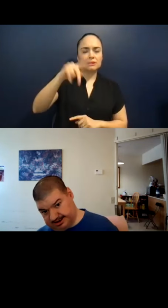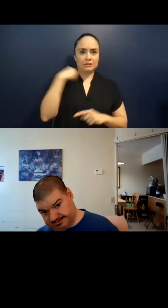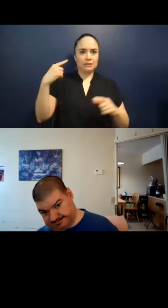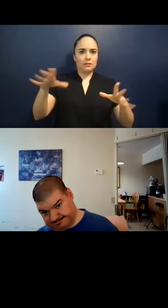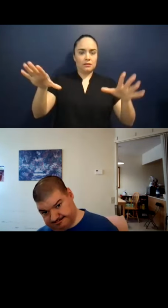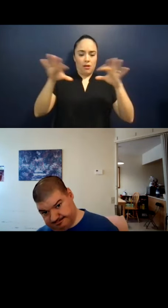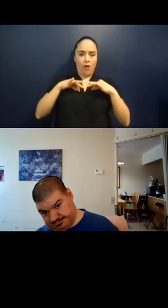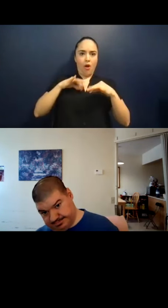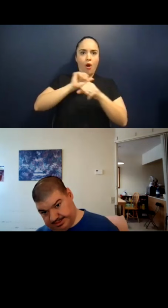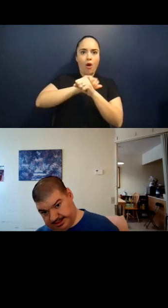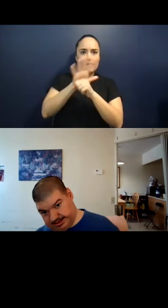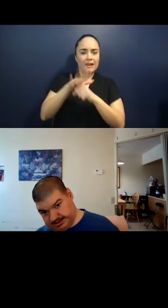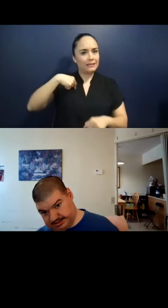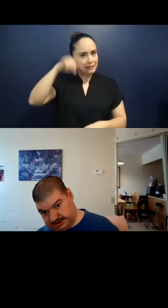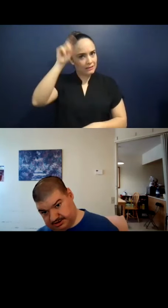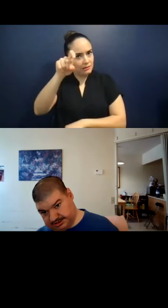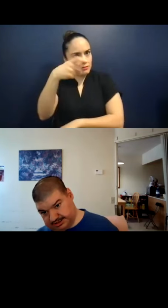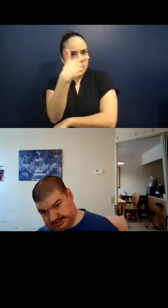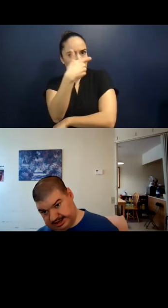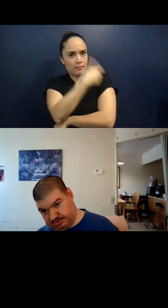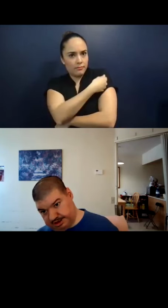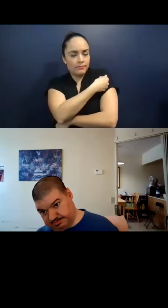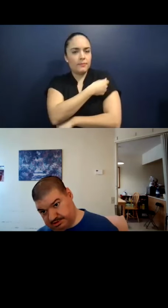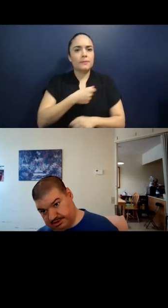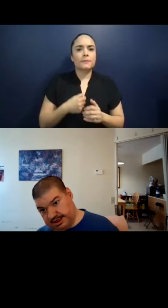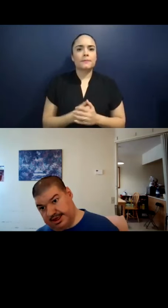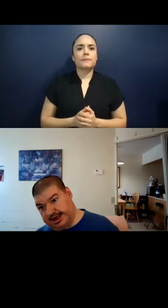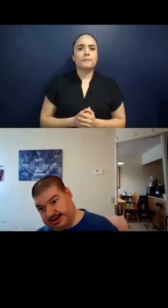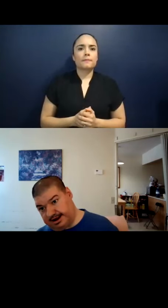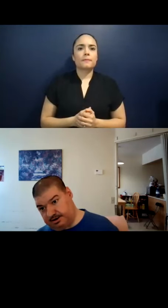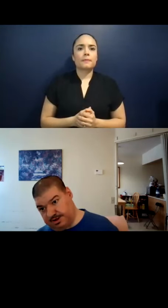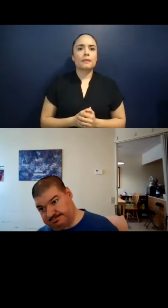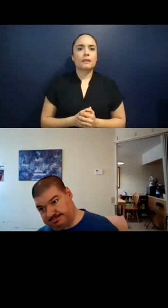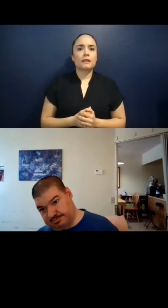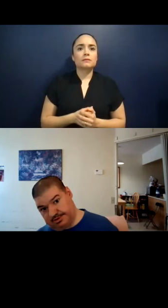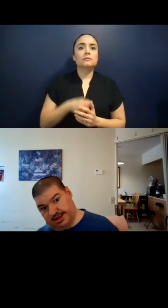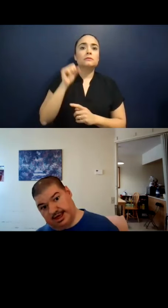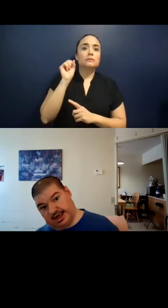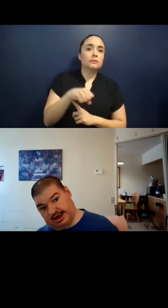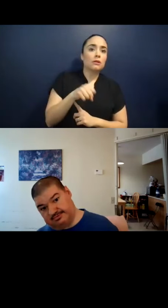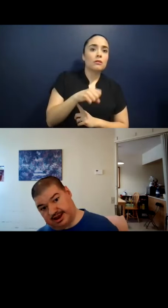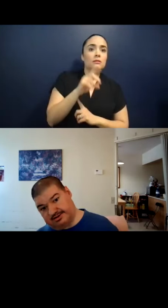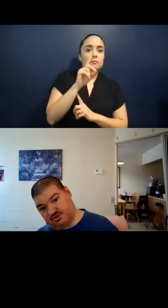I'm a resident of the city of Toronto. I am disabled . I am high-risk for Covid-19 and I need to get vaccinated.